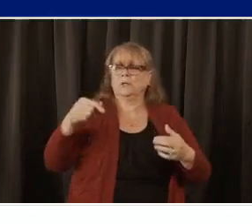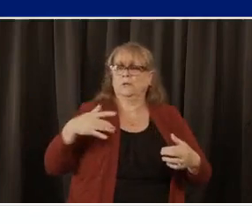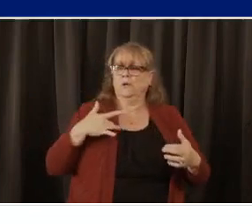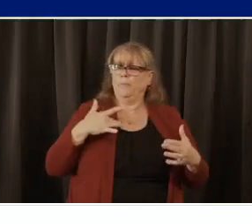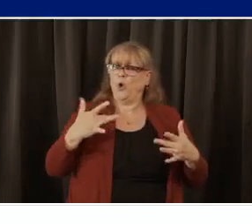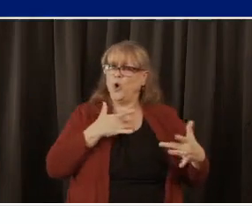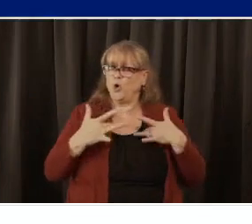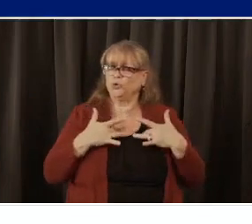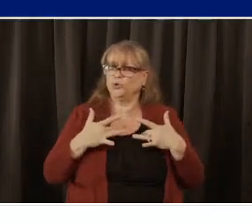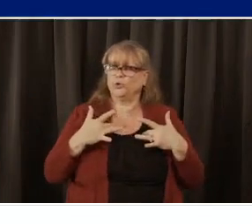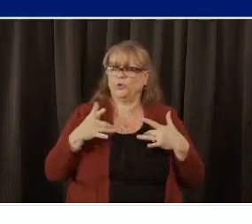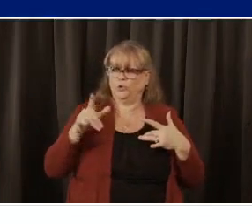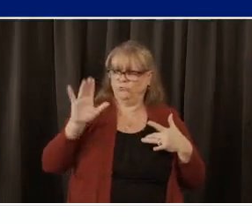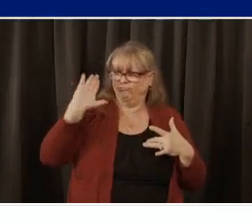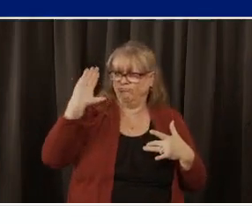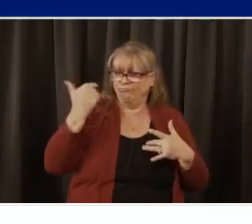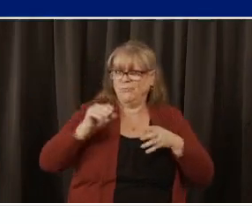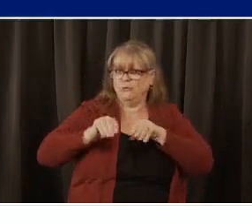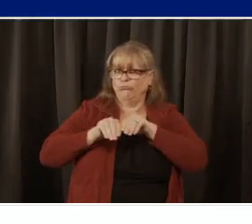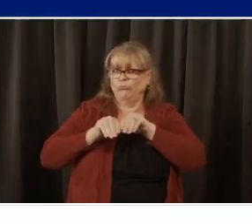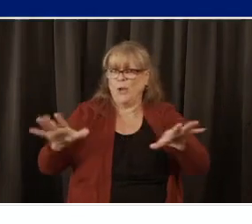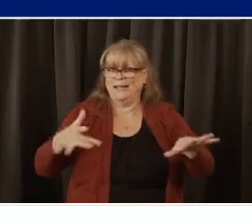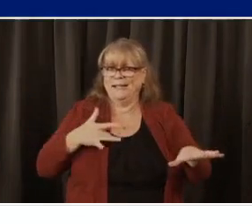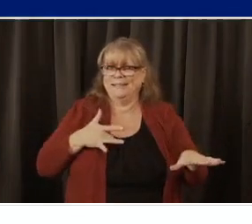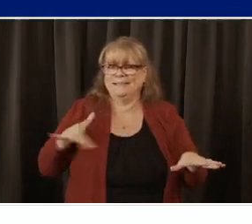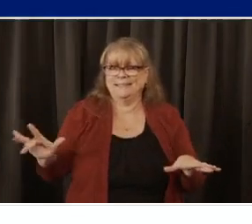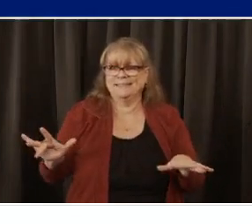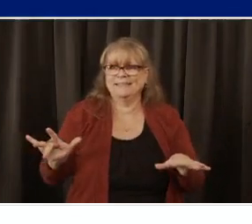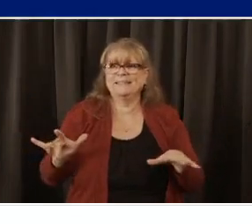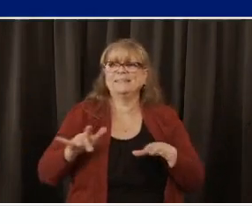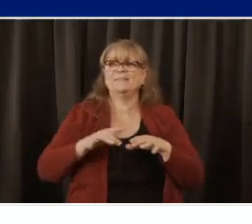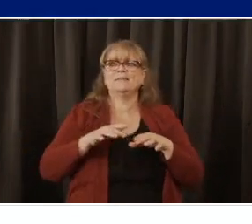seen a concerning outbreak in Brazil in particular, where we infection has been an